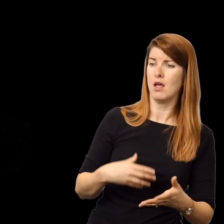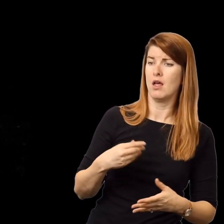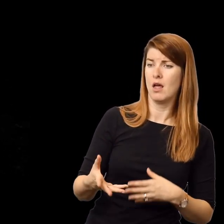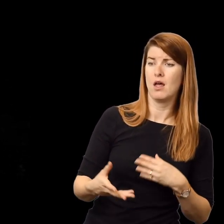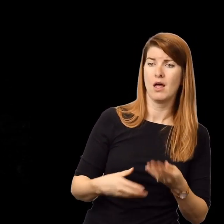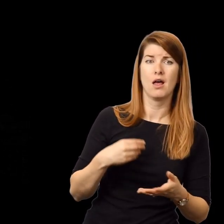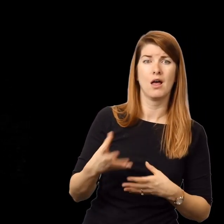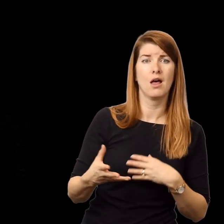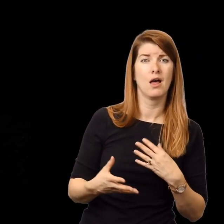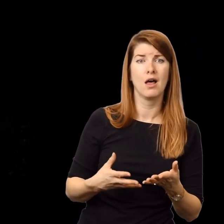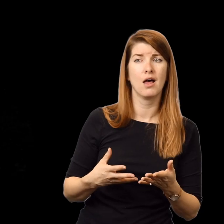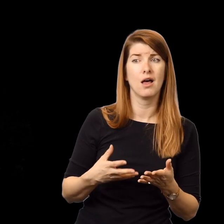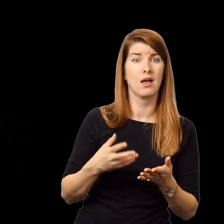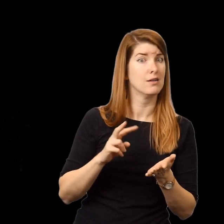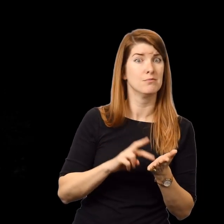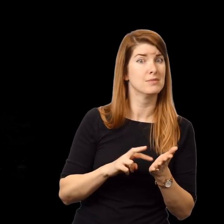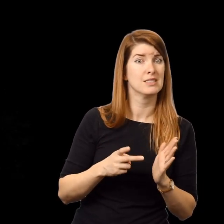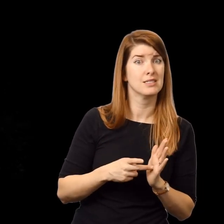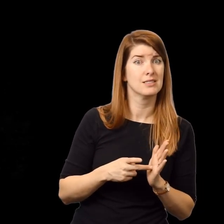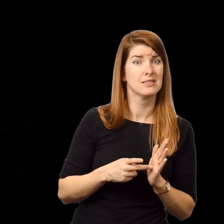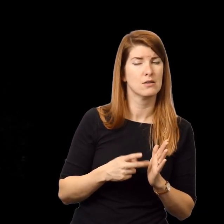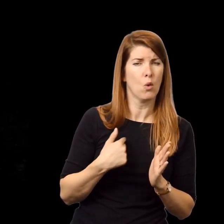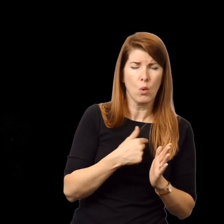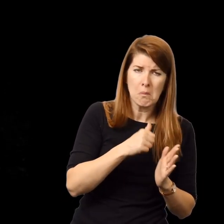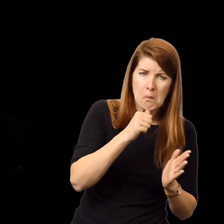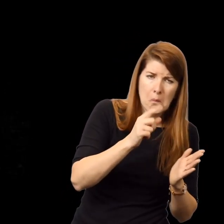and that, without meaning to, sends a message